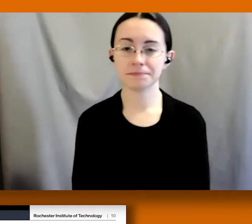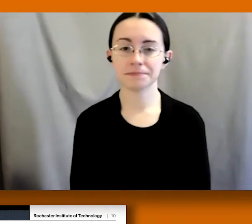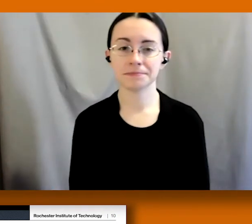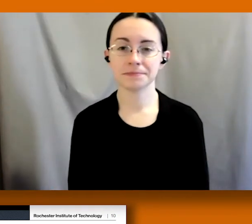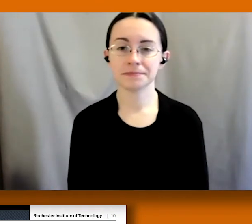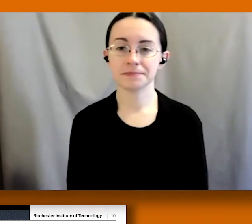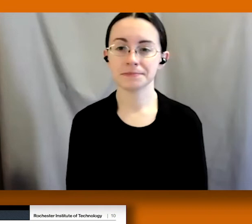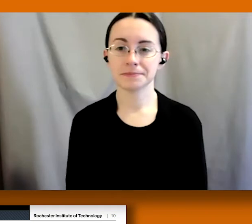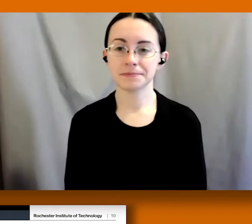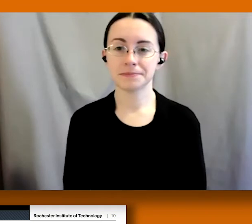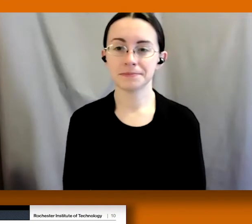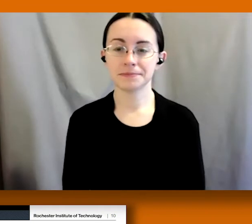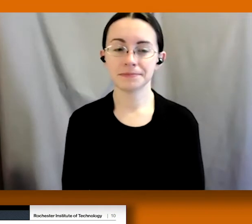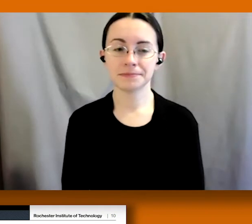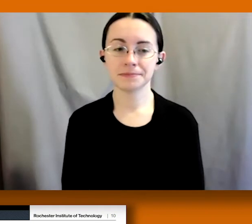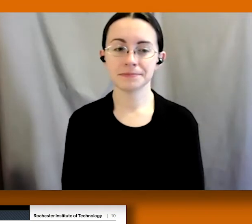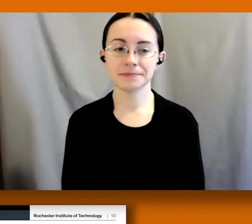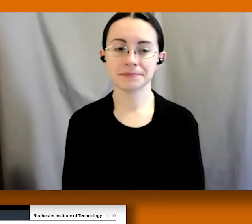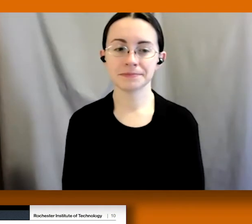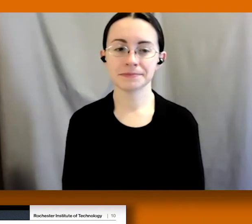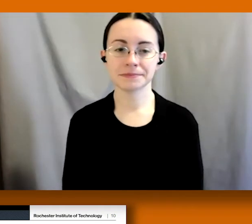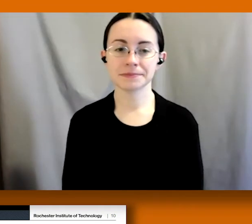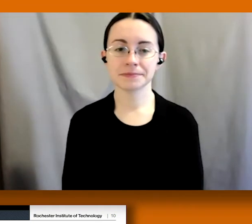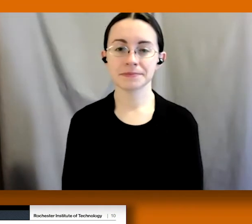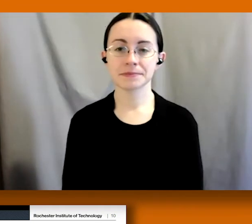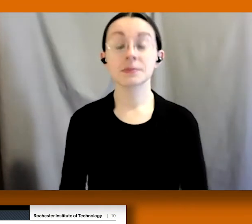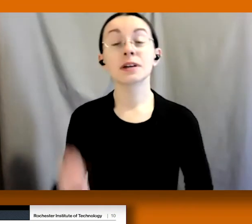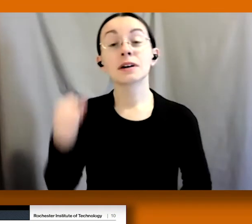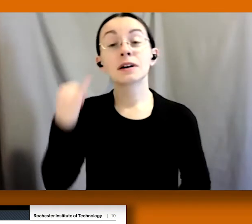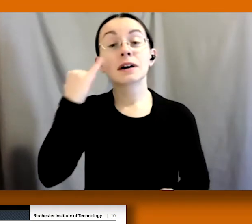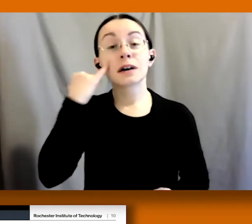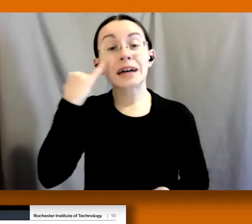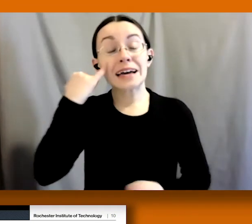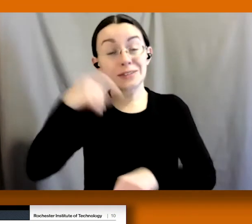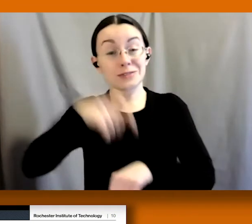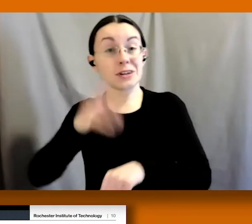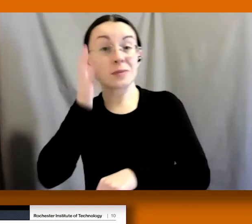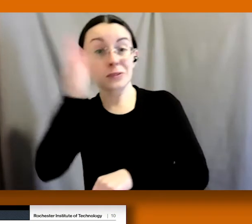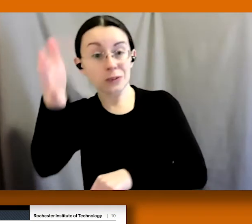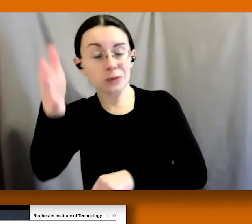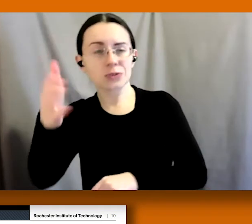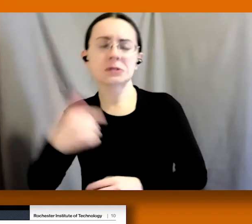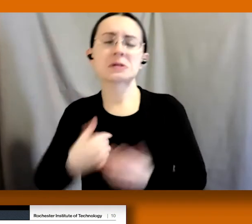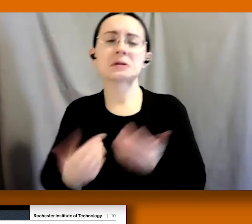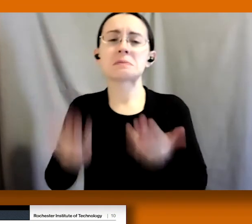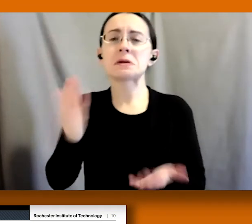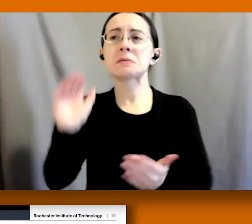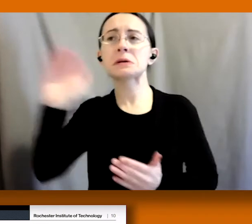Um, if I have some time in the future, I may try to get permission to add in the travel tab